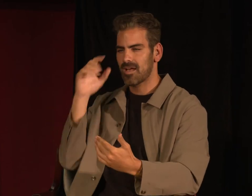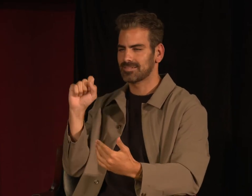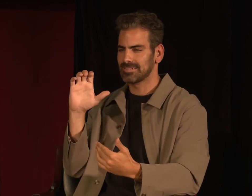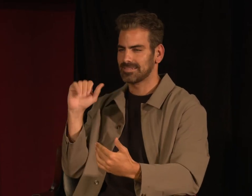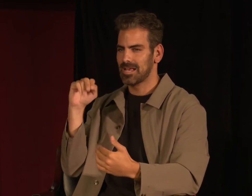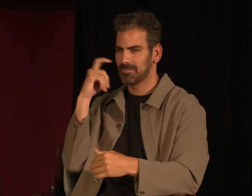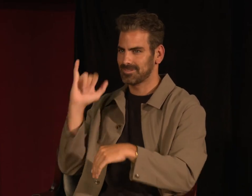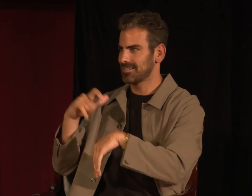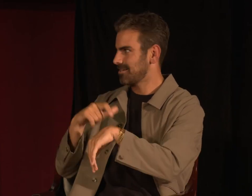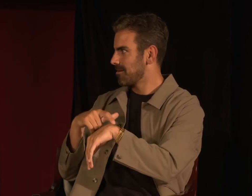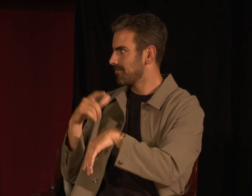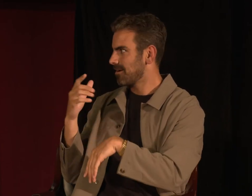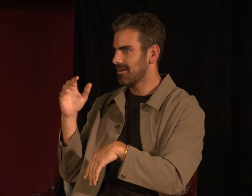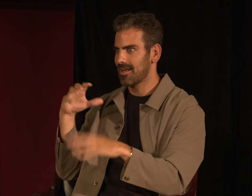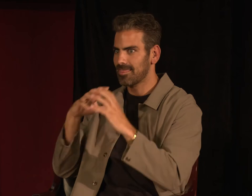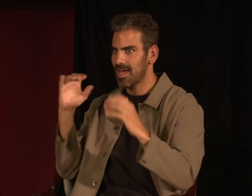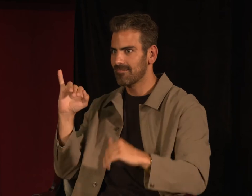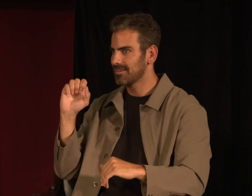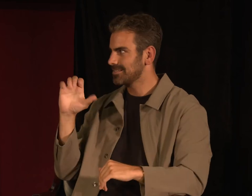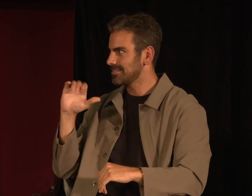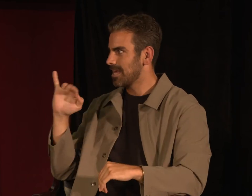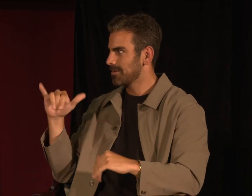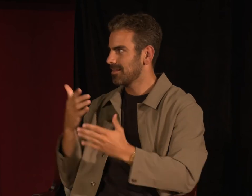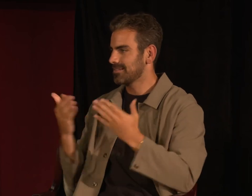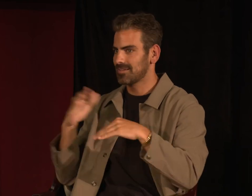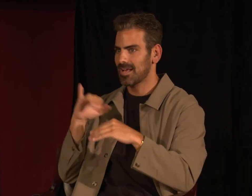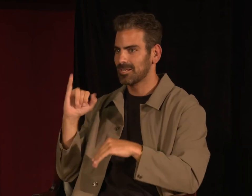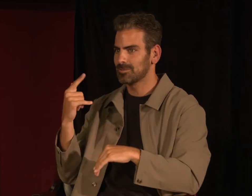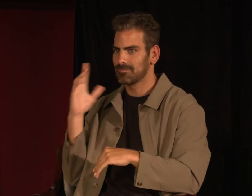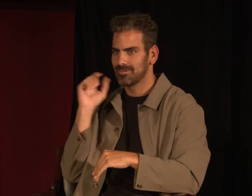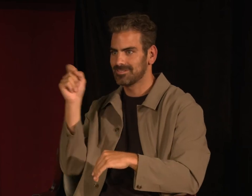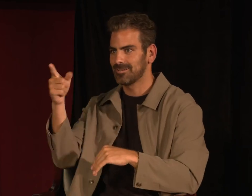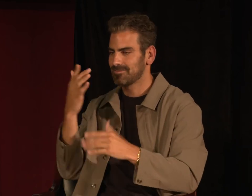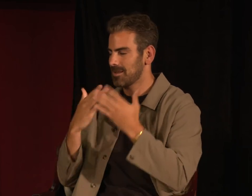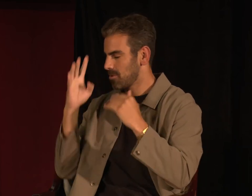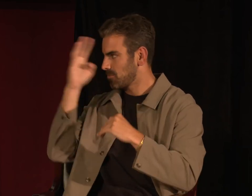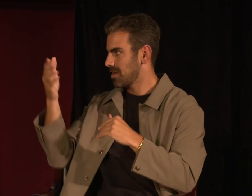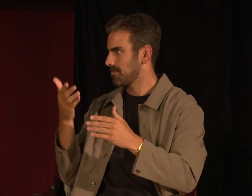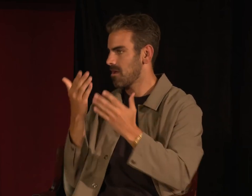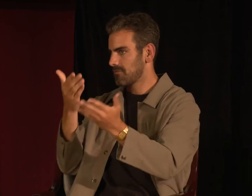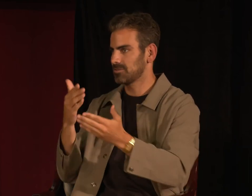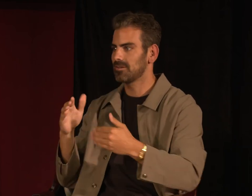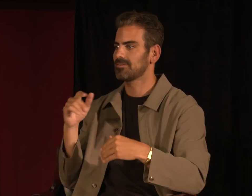And at first I was like, that's a scam, right? Do you remember Instagram in 2015? Constant scams. People were always coming up with